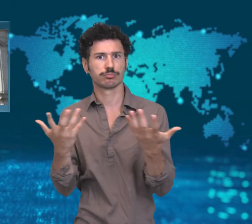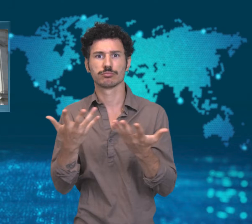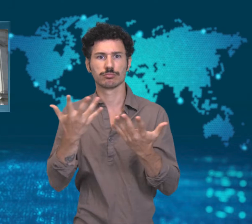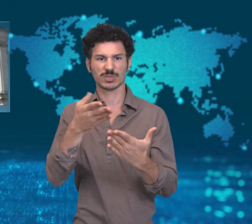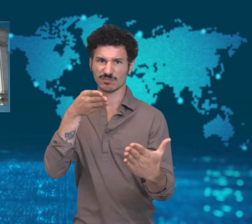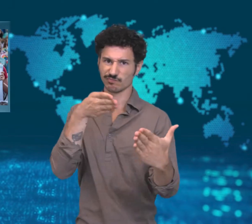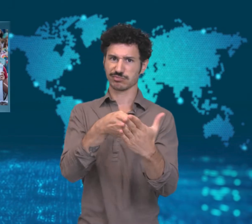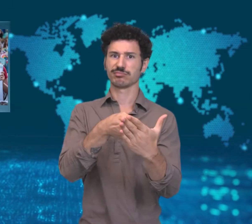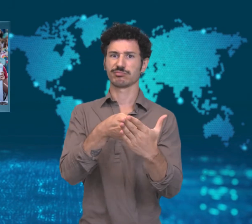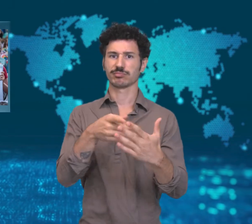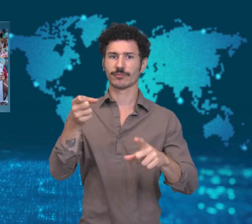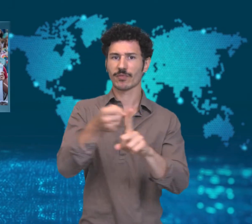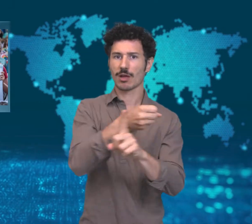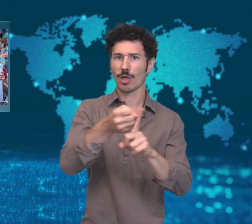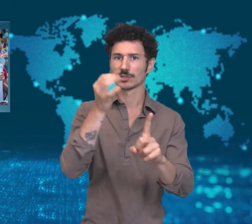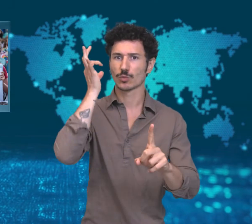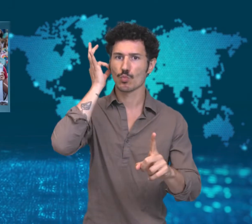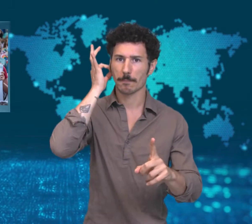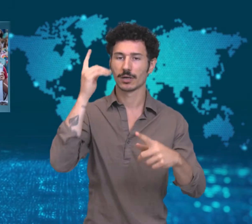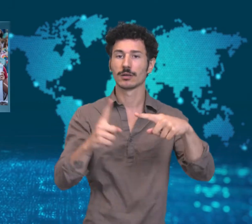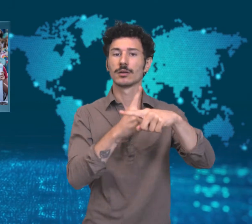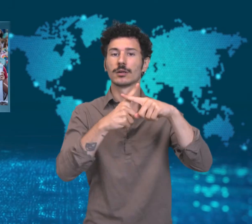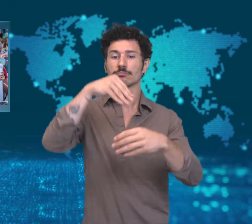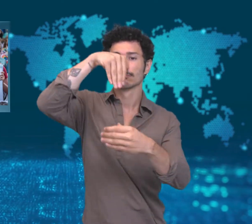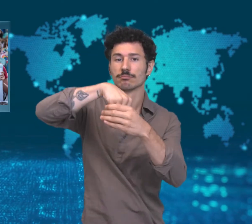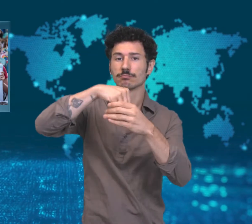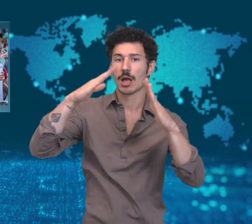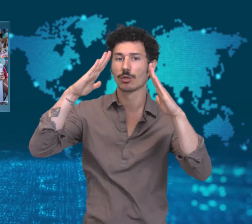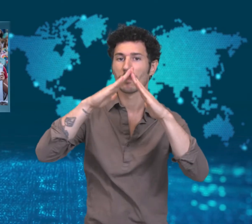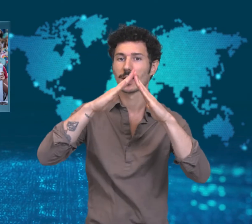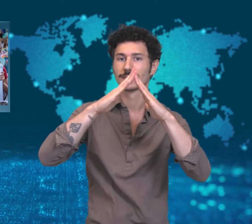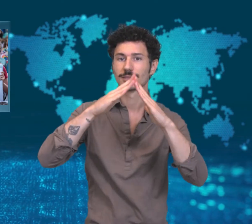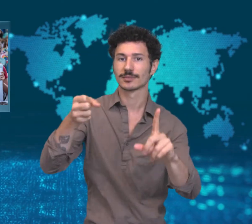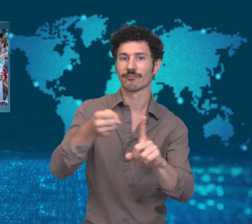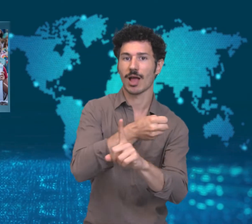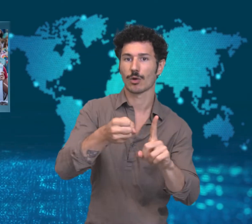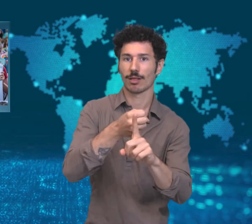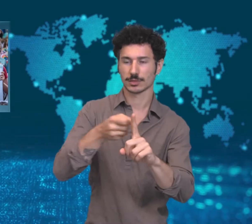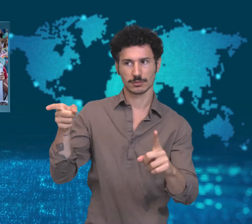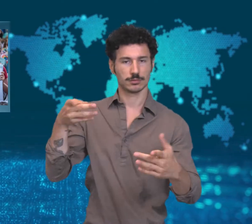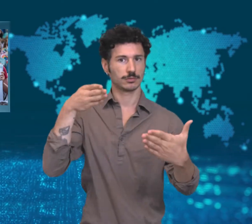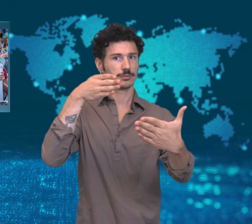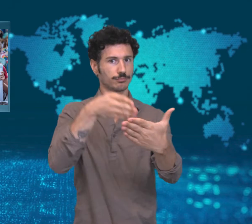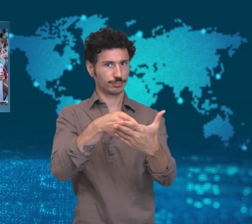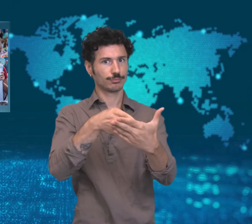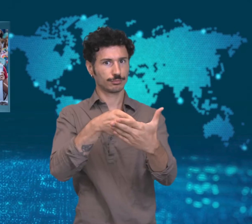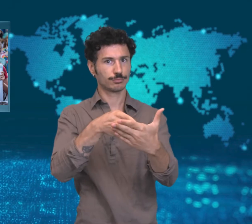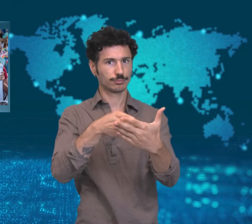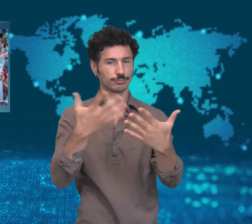fighting violence against women and domestic violence